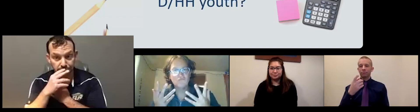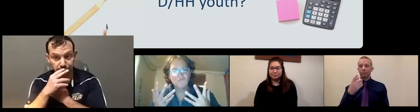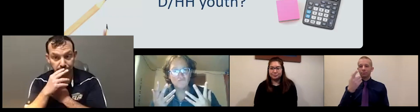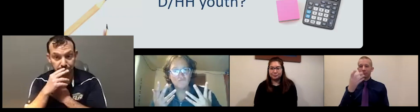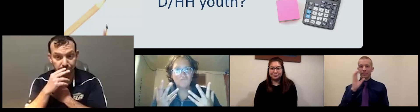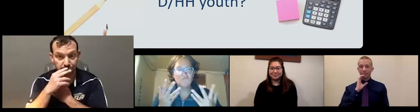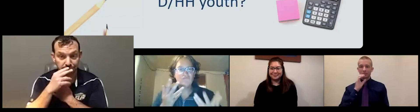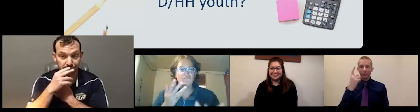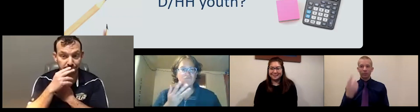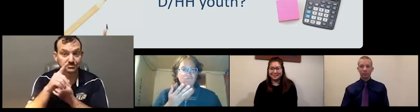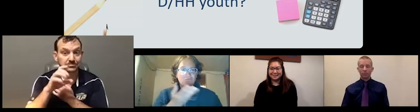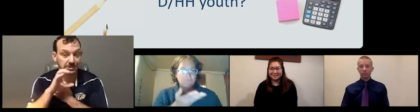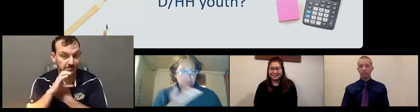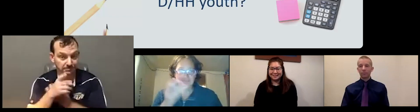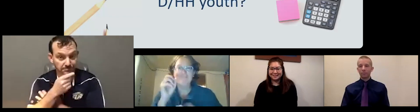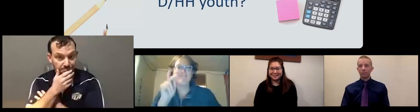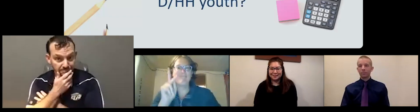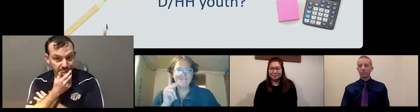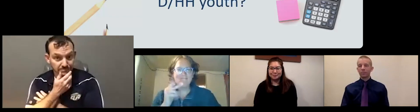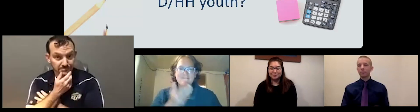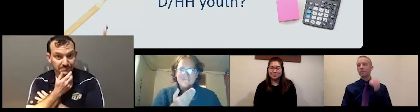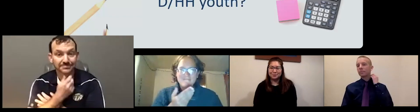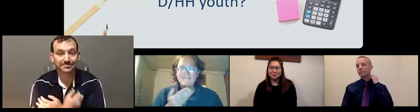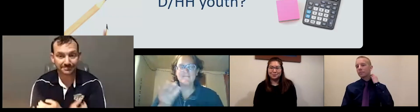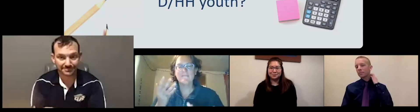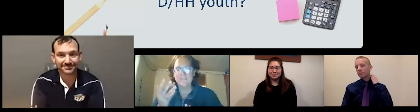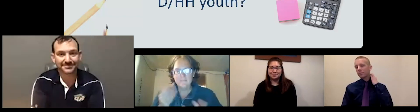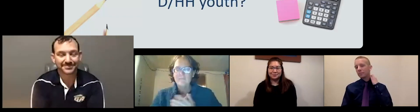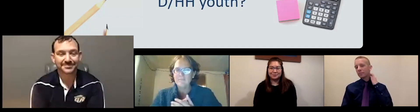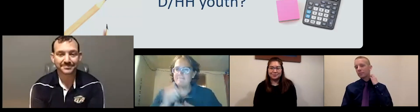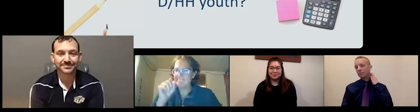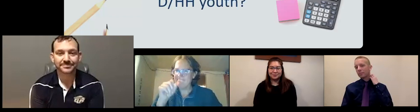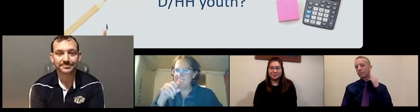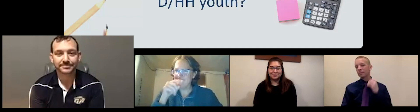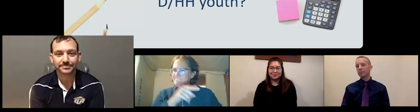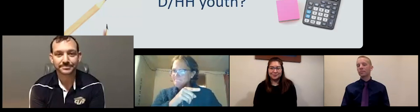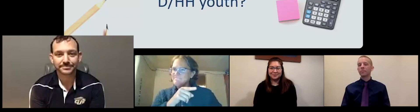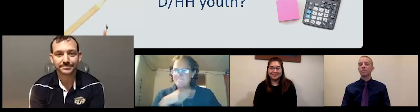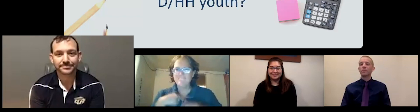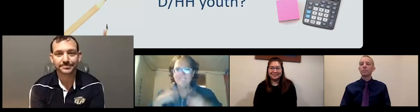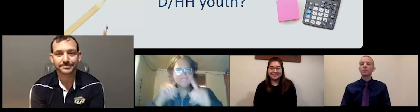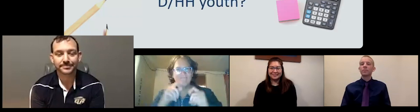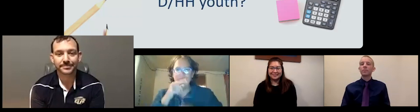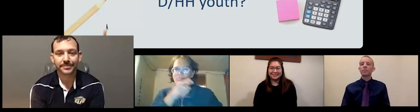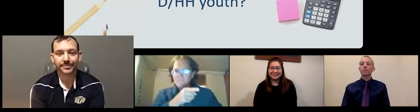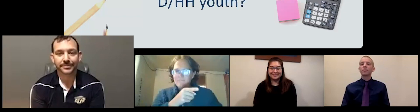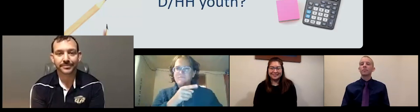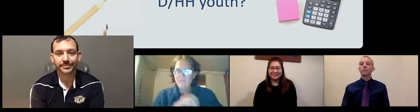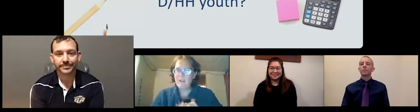Cindy can go first. Ok, thank you. Yes, I agree with Alicia.